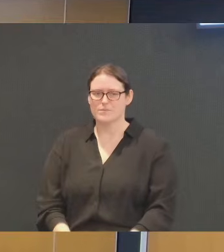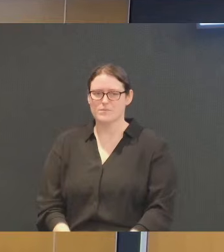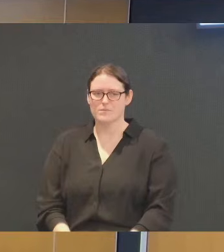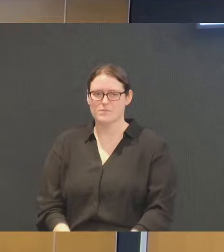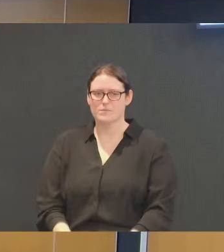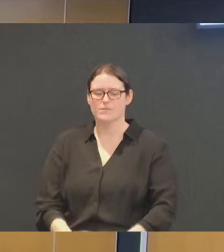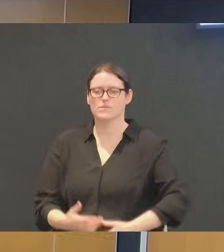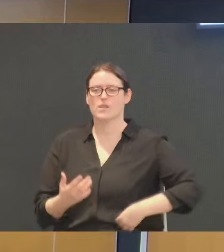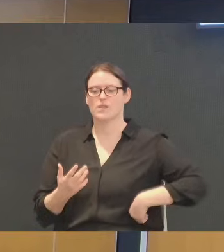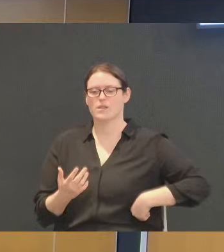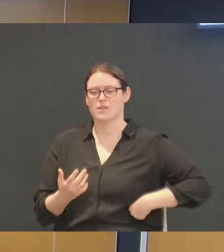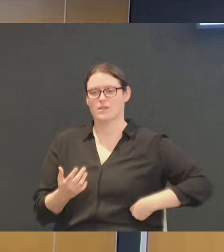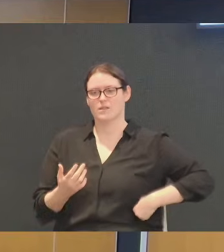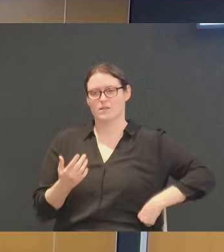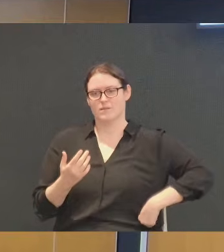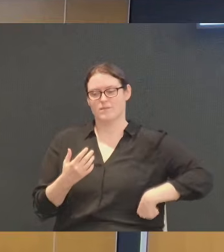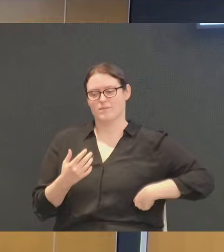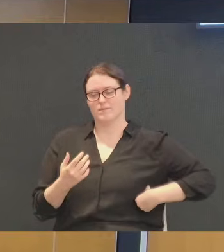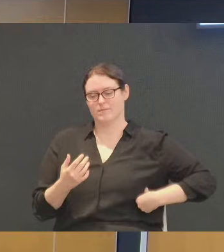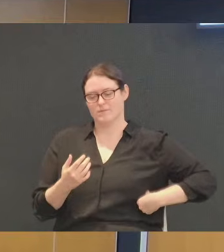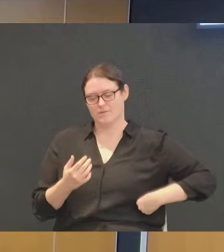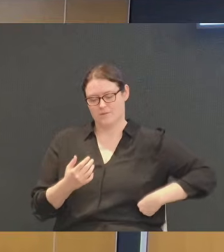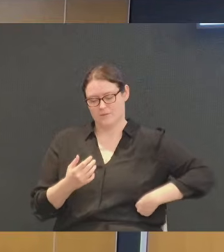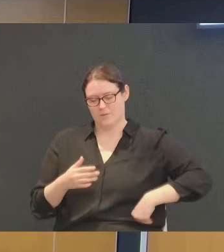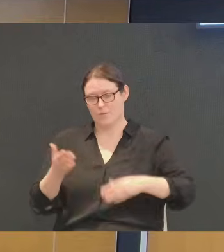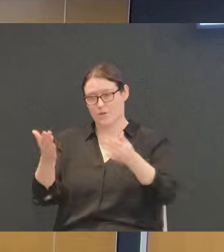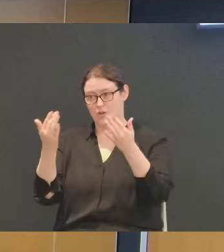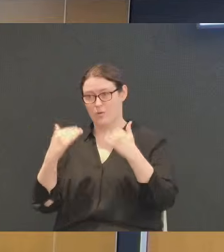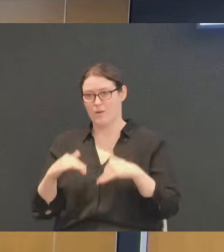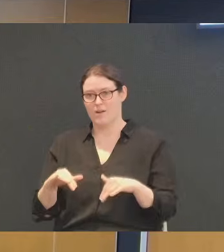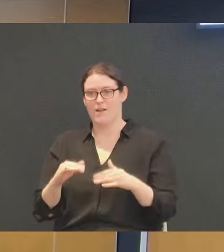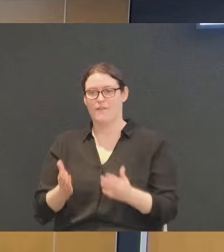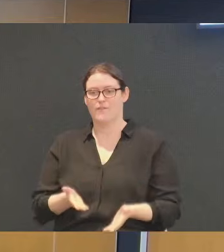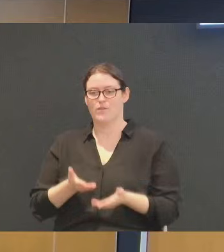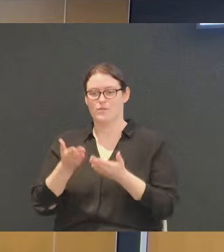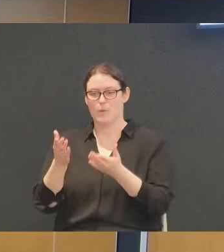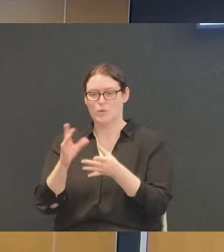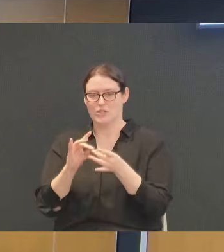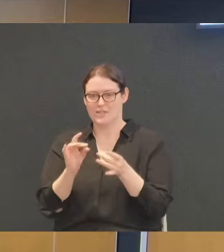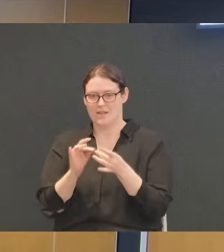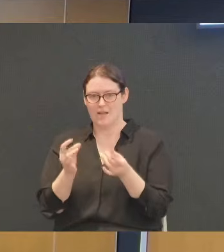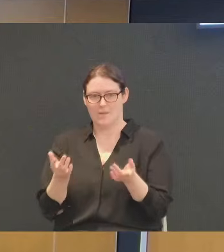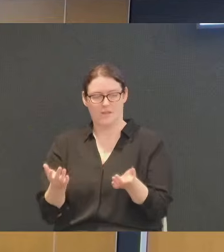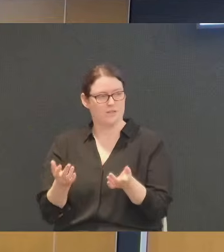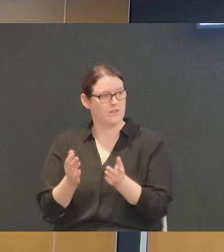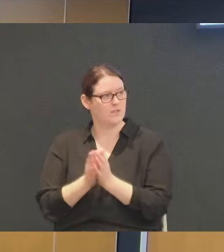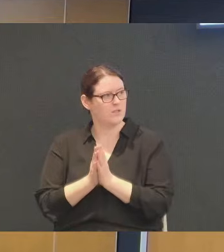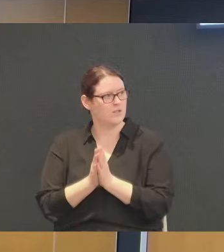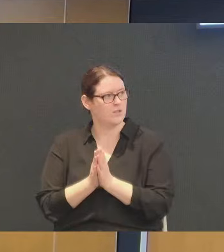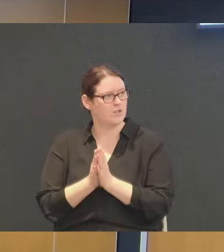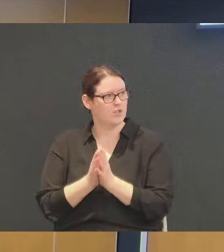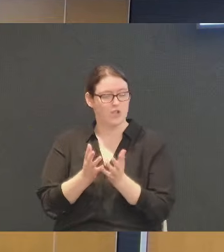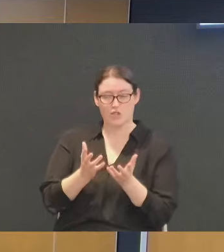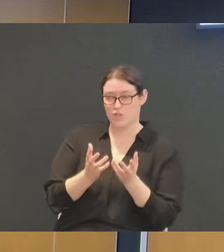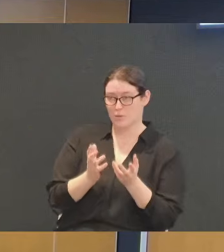forward for comments and motions. let me see. How do you guys want you want to have our comments and